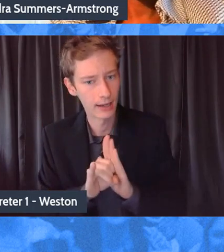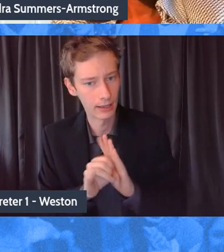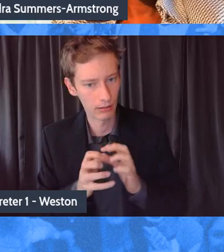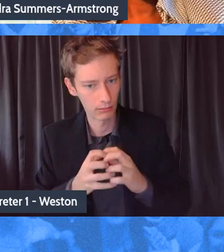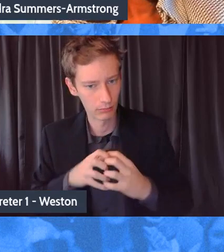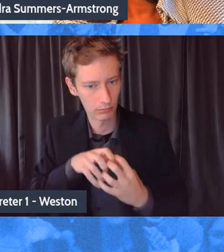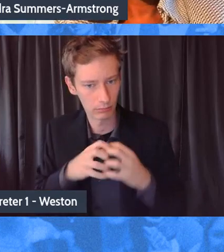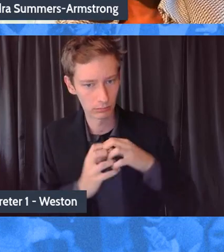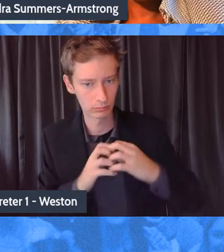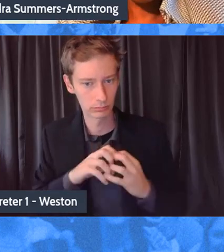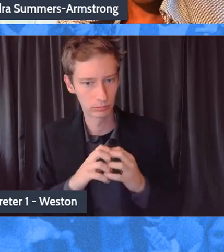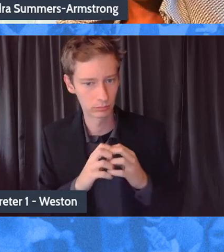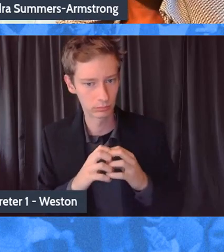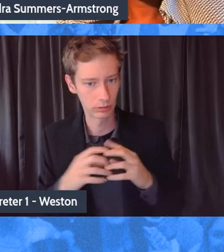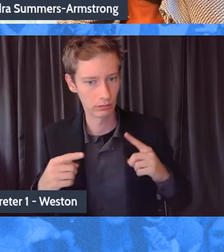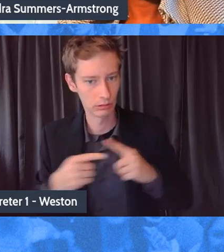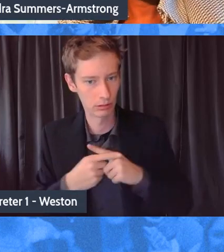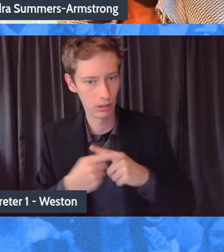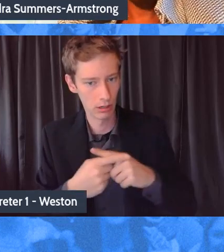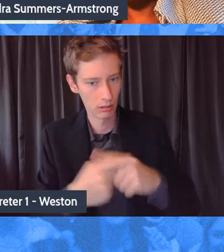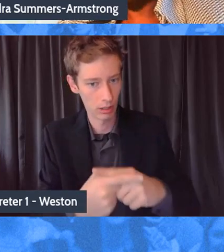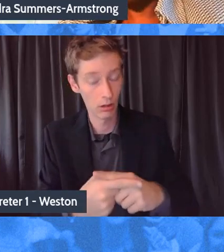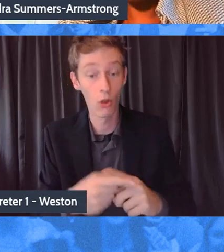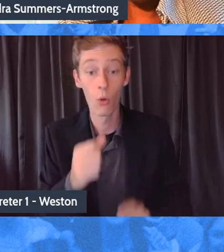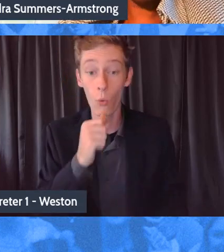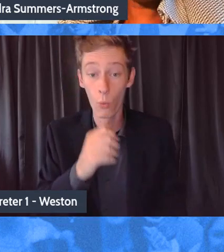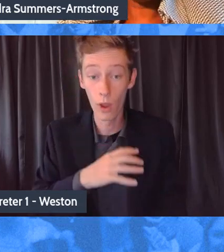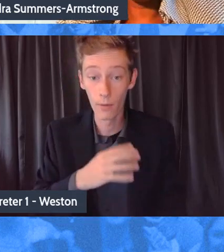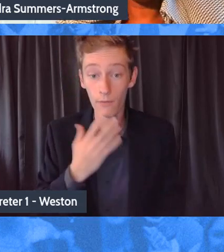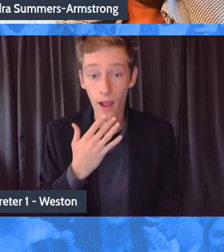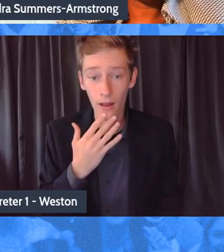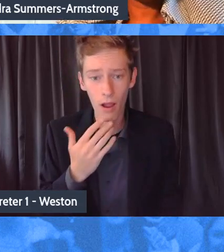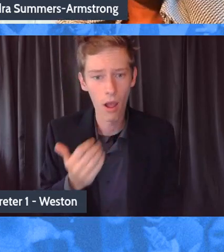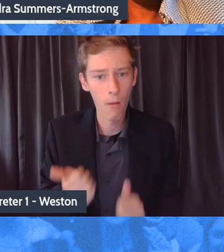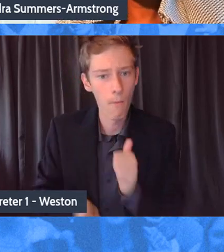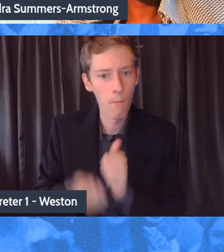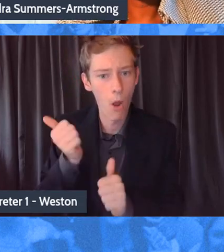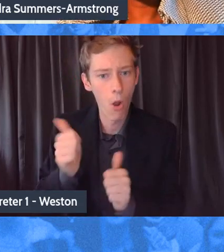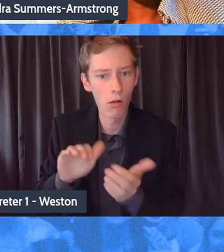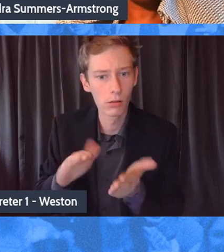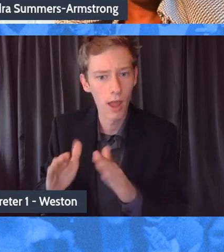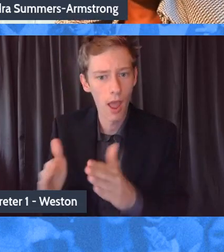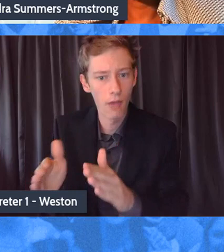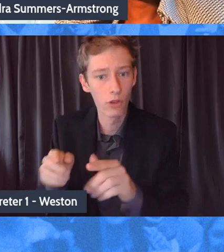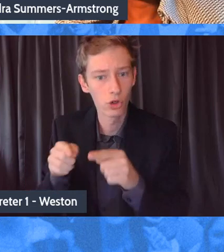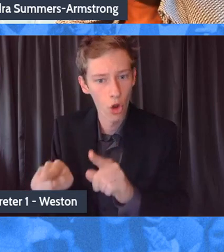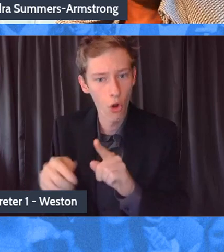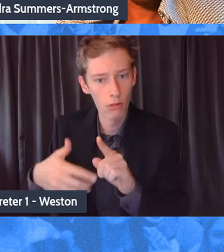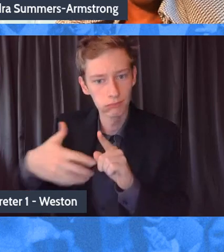have the highest rates of maternal mortality, and then you dovetail that with awful legislation